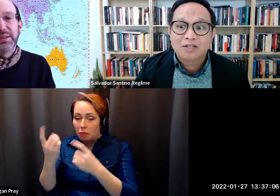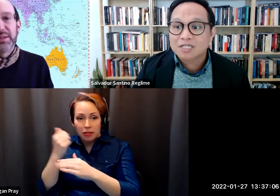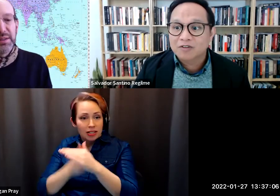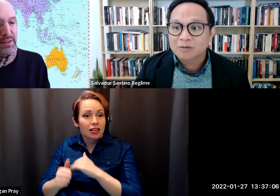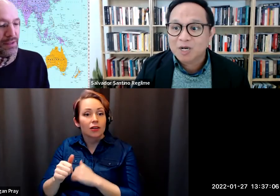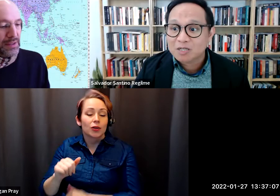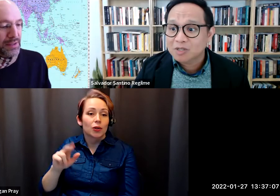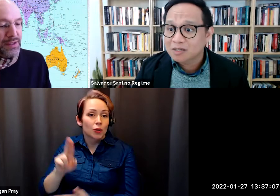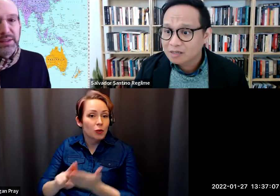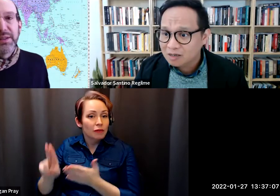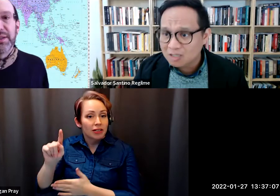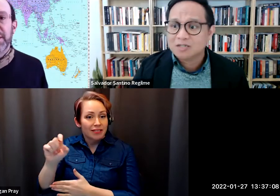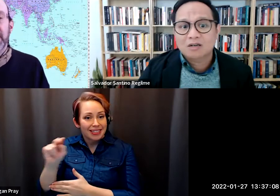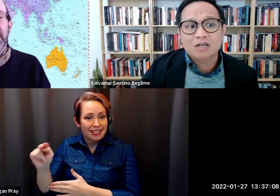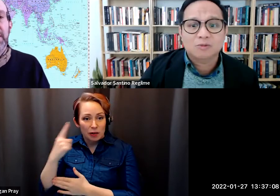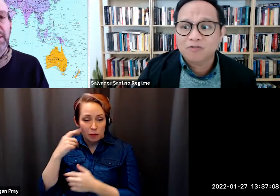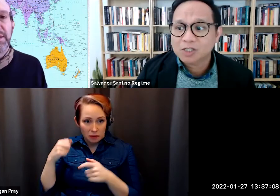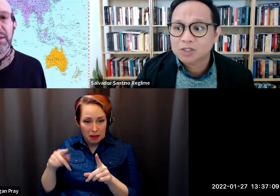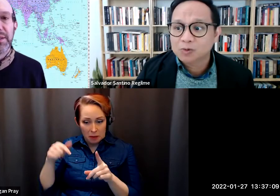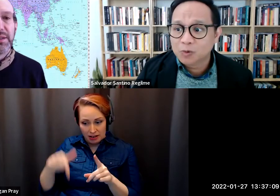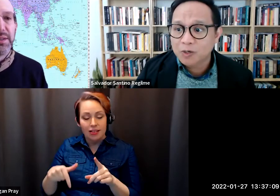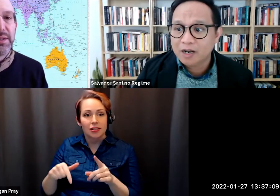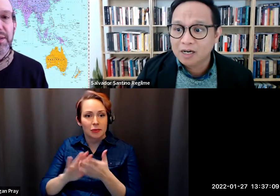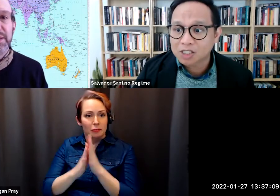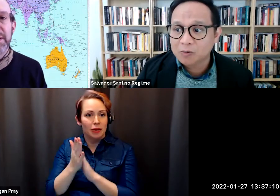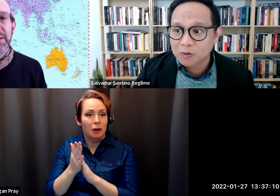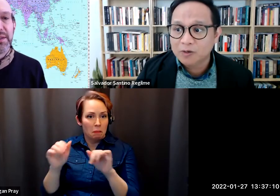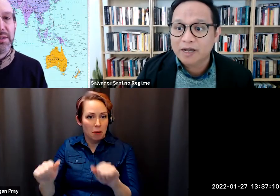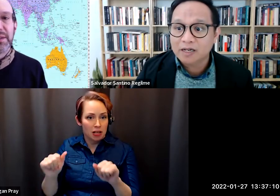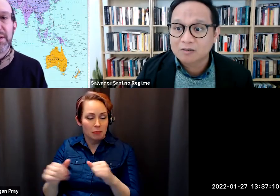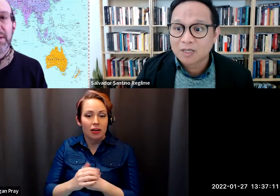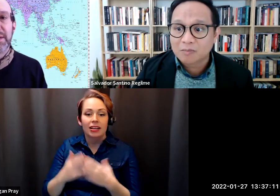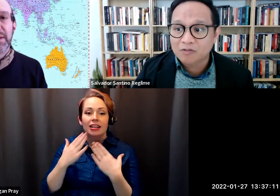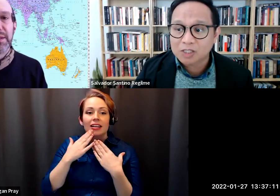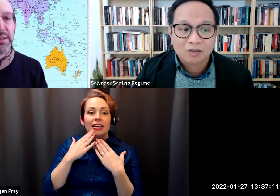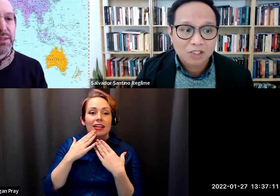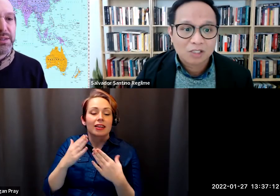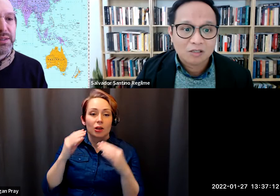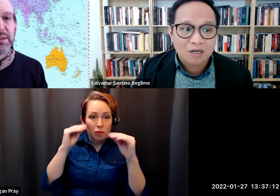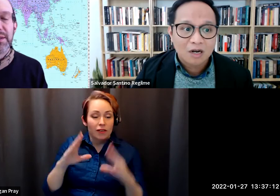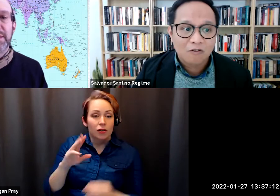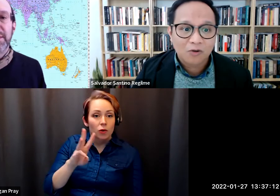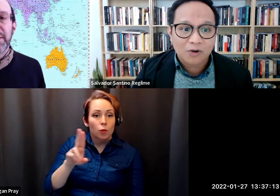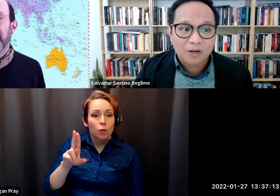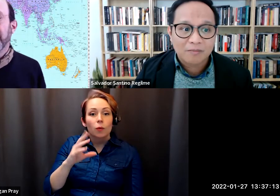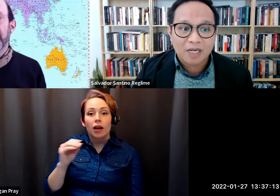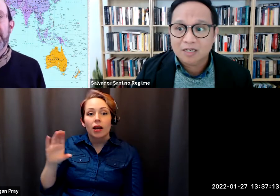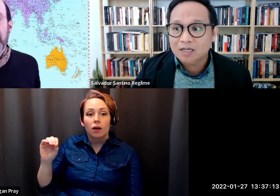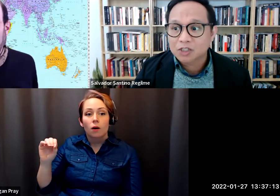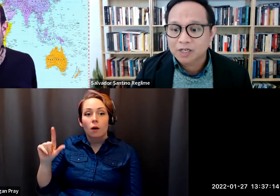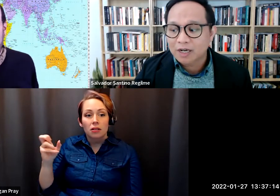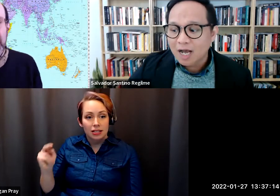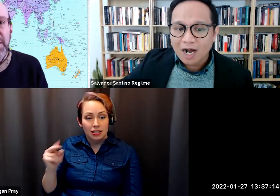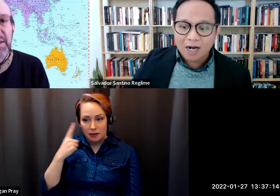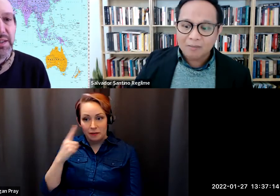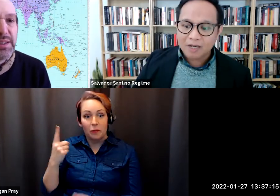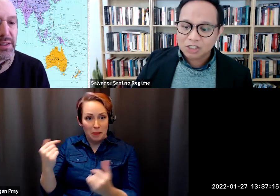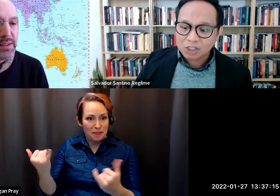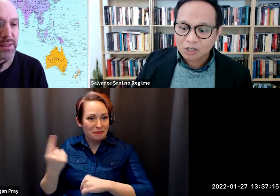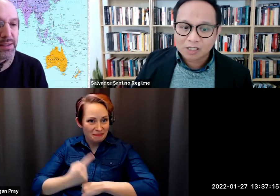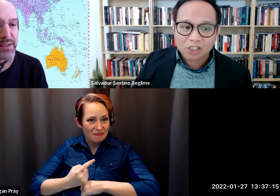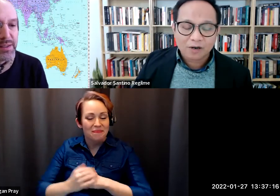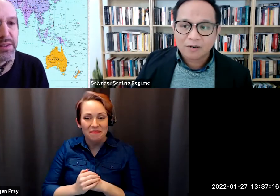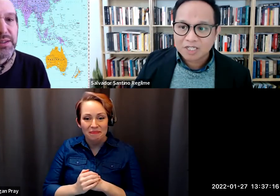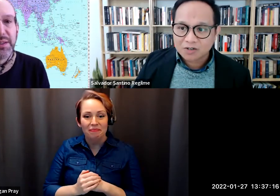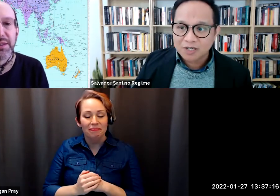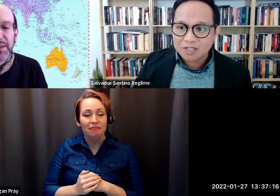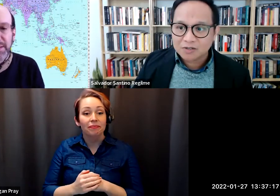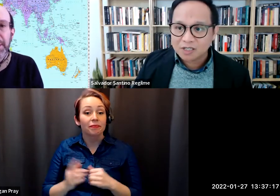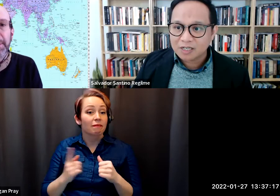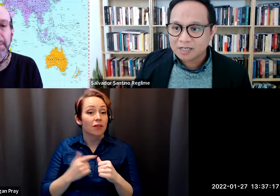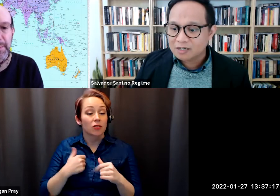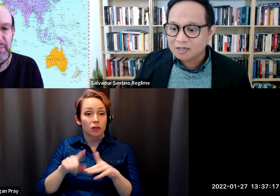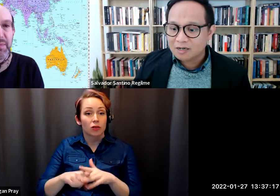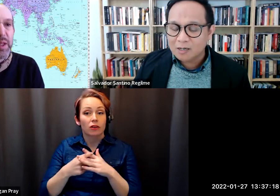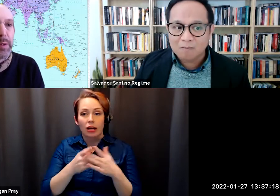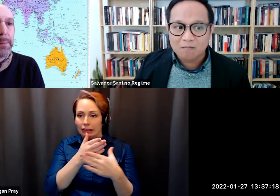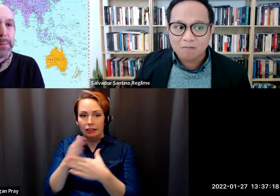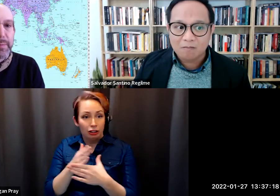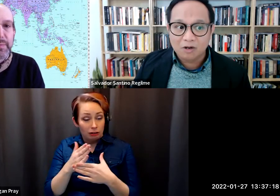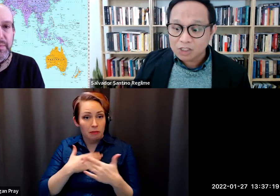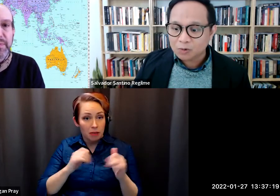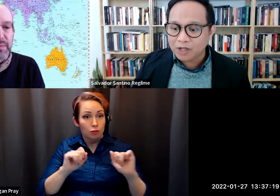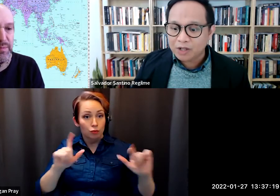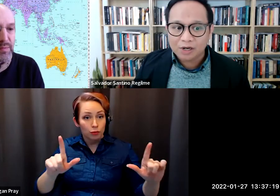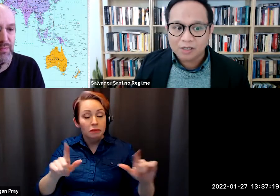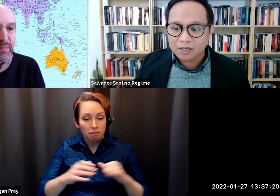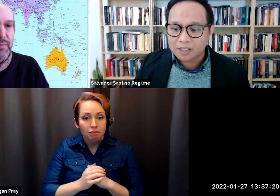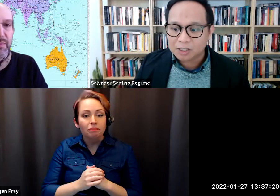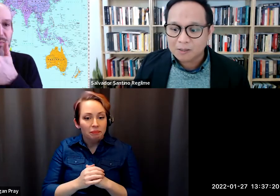Salvador Santino Regilme: This event possible also acknowledged professors whoo whoo and Professor also for making it here today i'll just start sharing my screen so that that can launch with the lecture.